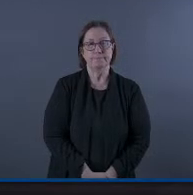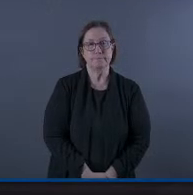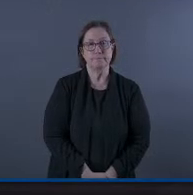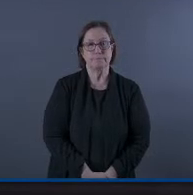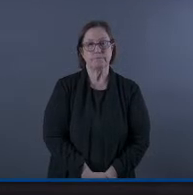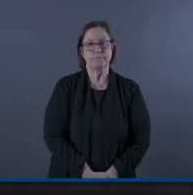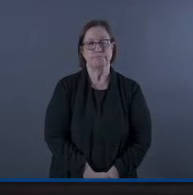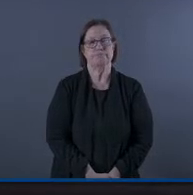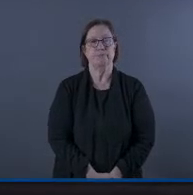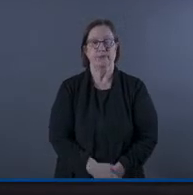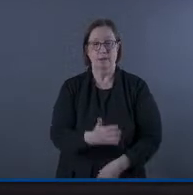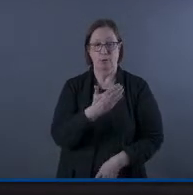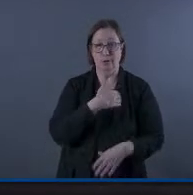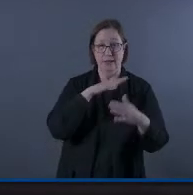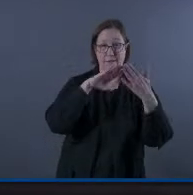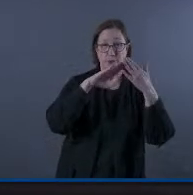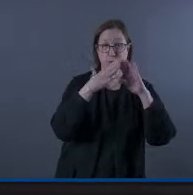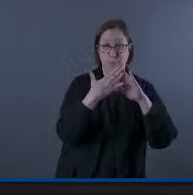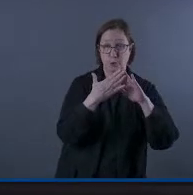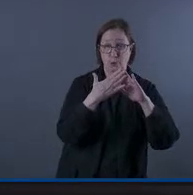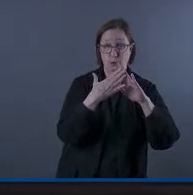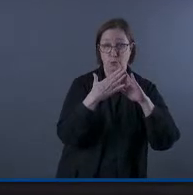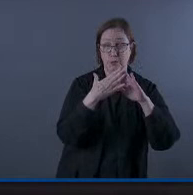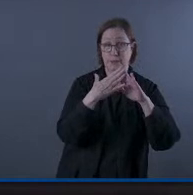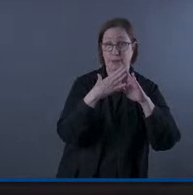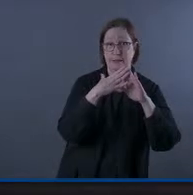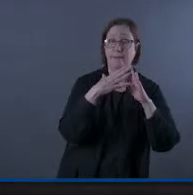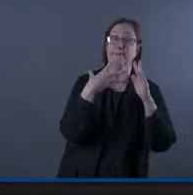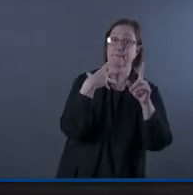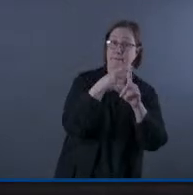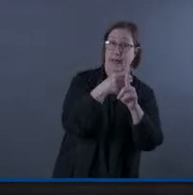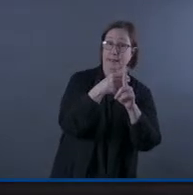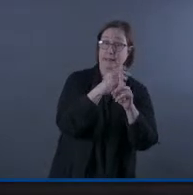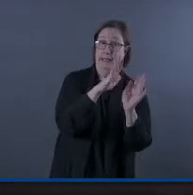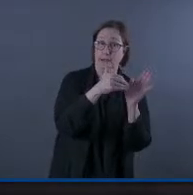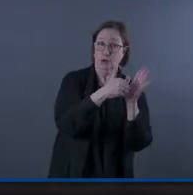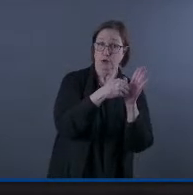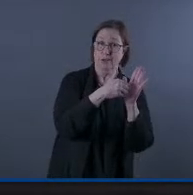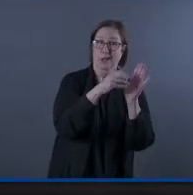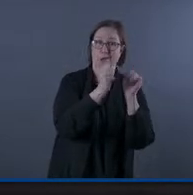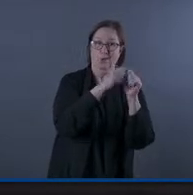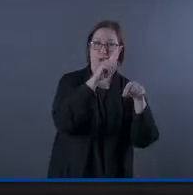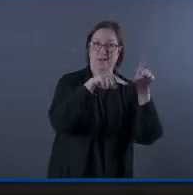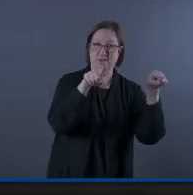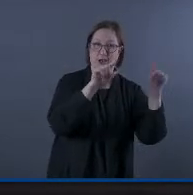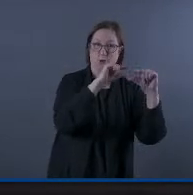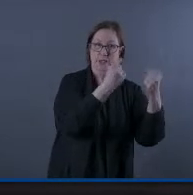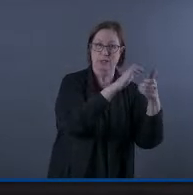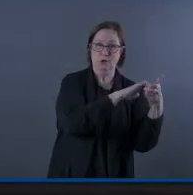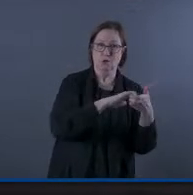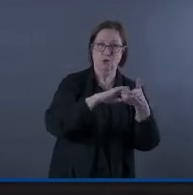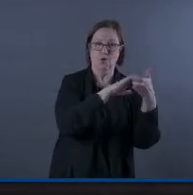community vaccination center PeaceHealth also acts as a community vaccination center.